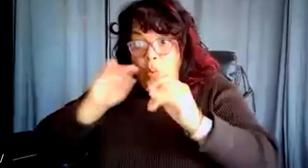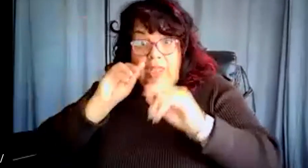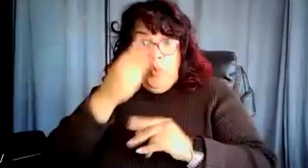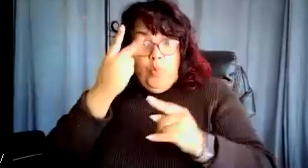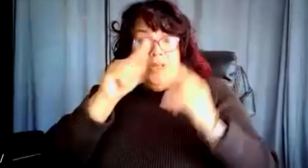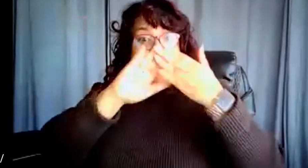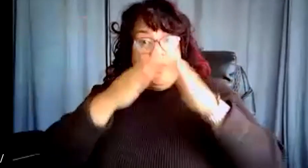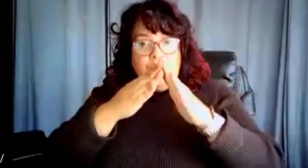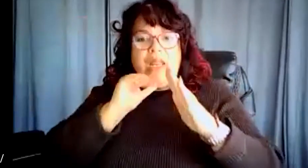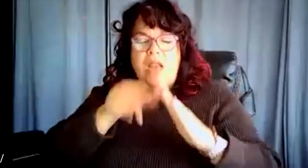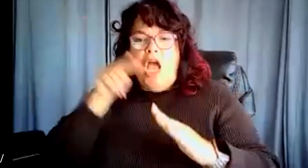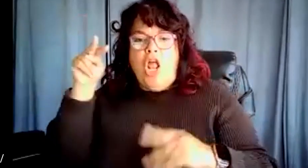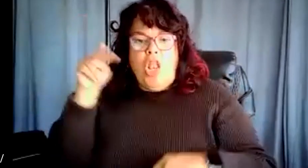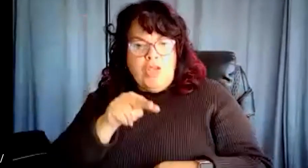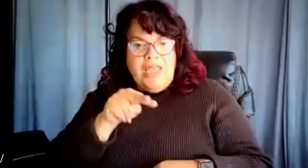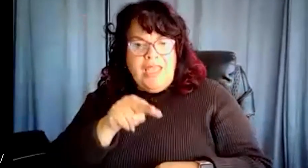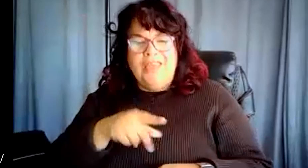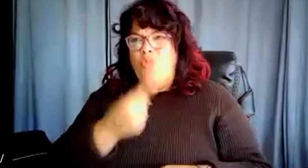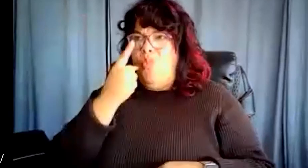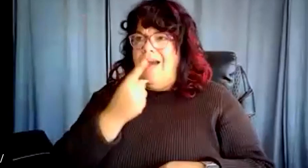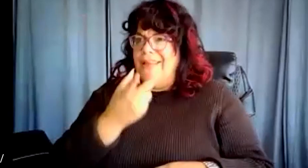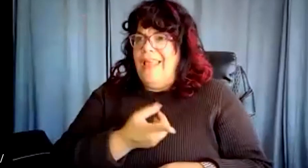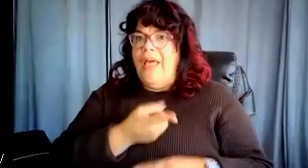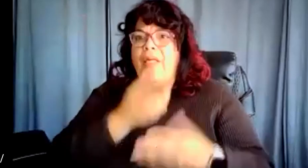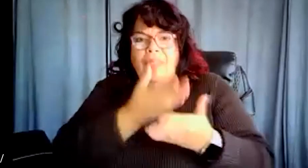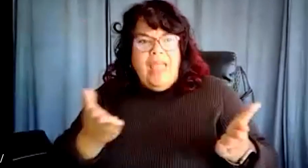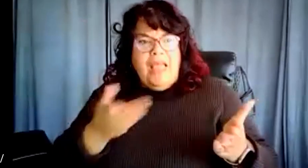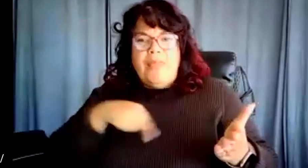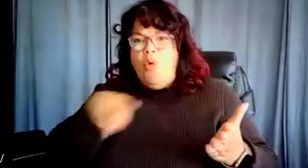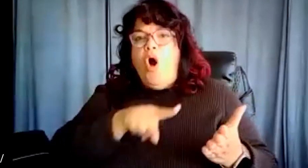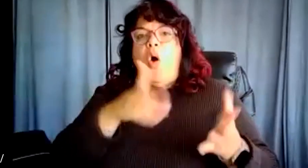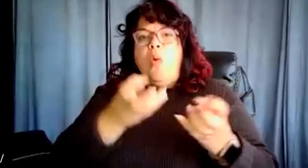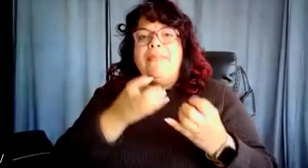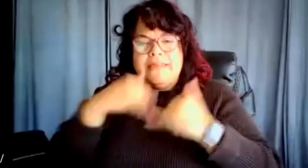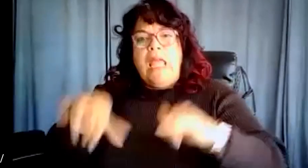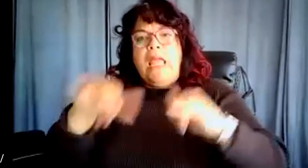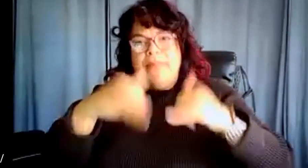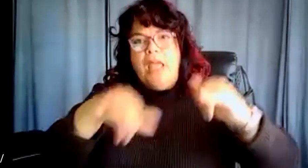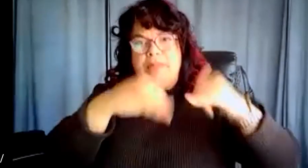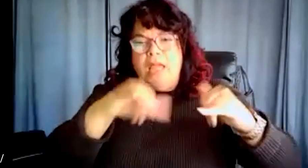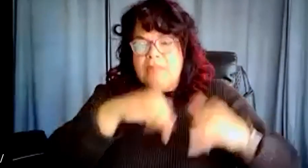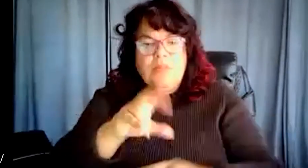looking at it as one monolithic block of people who all want the same things because the reality